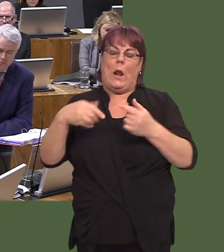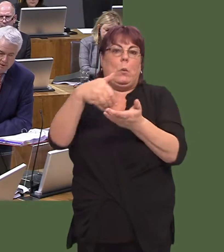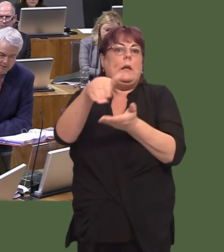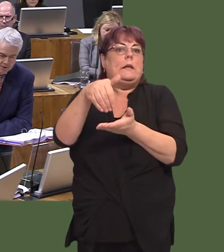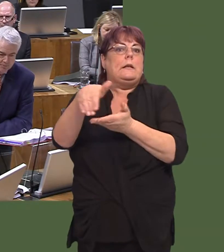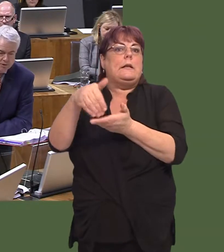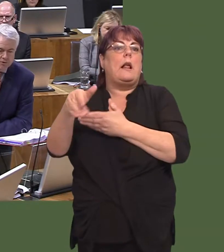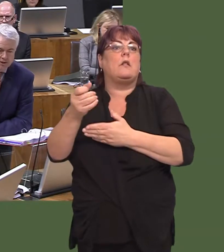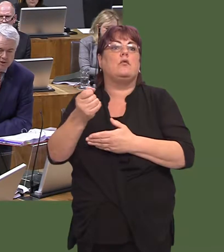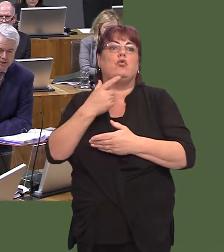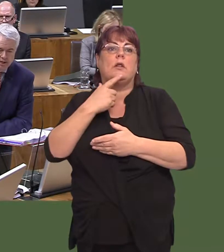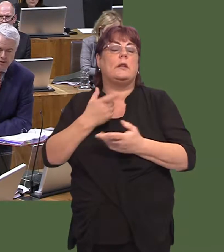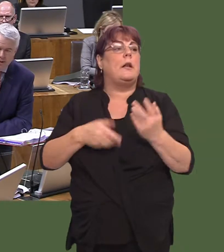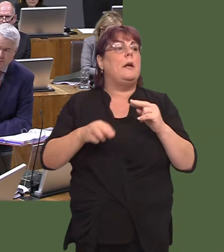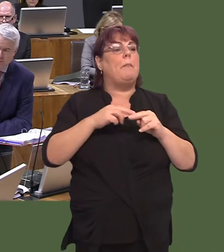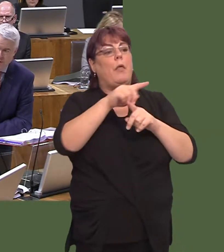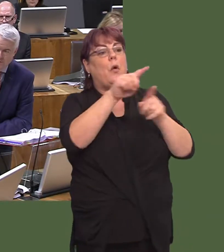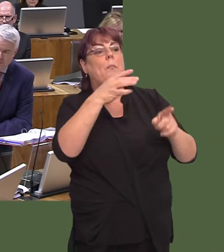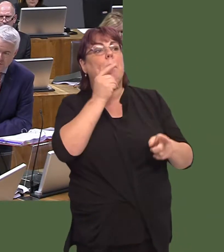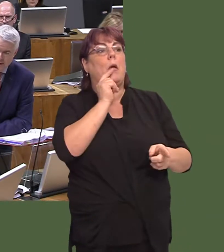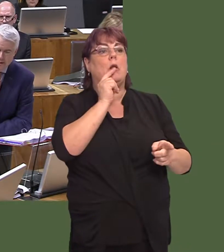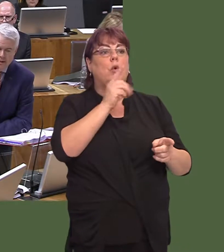Well the substance misuse strategy is there to help to do that.